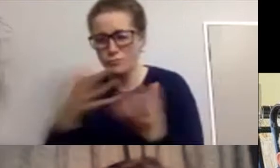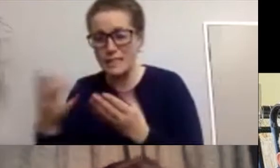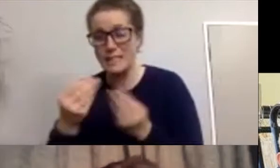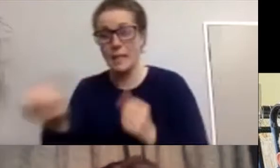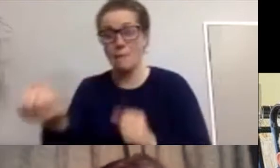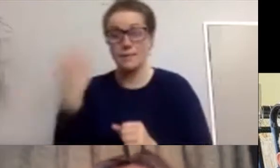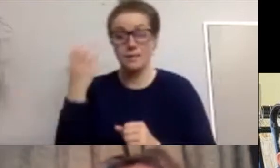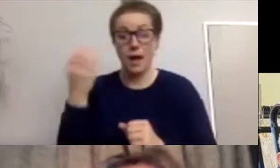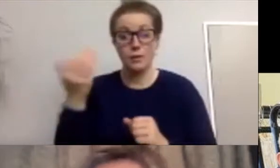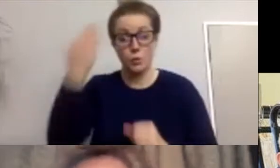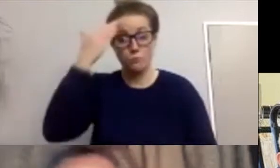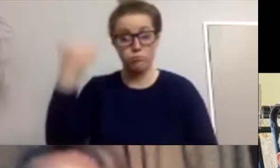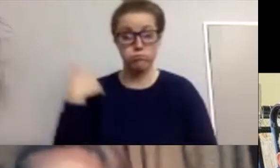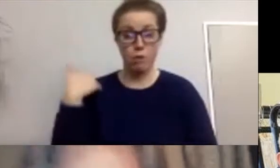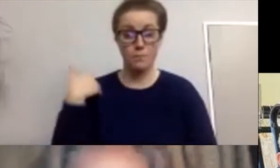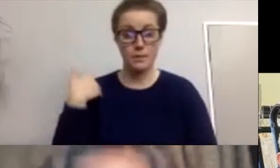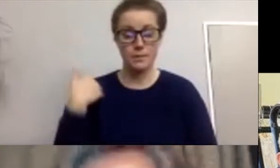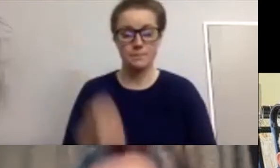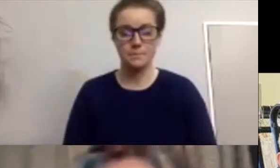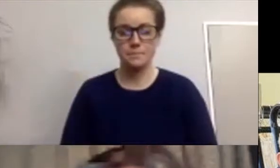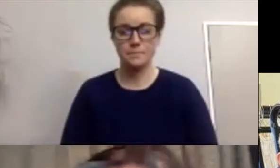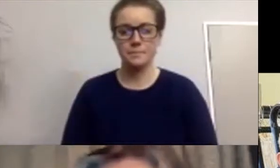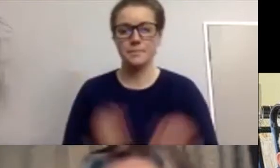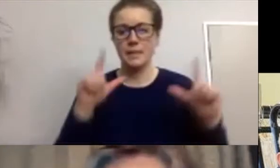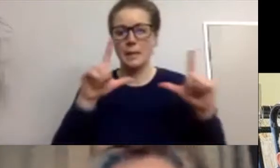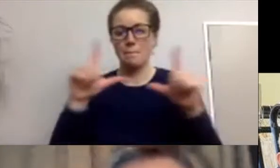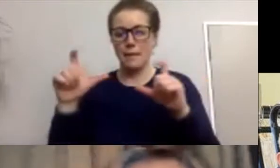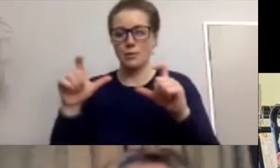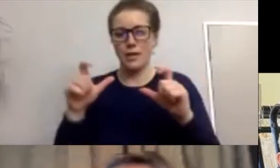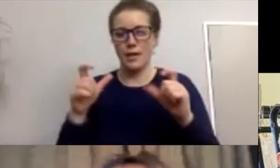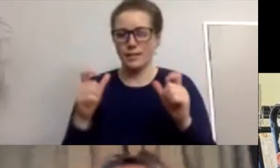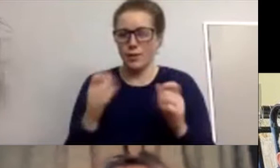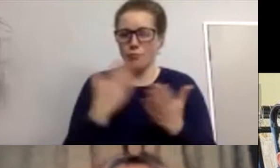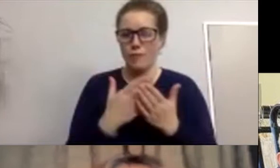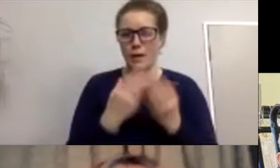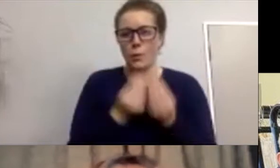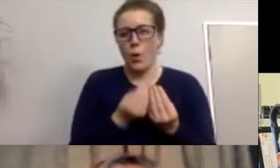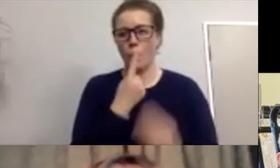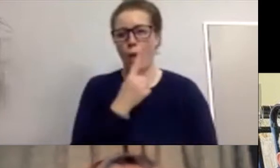we say an image is worth a thousand words, to kind of support what I'm saying.